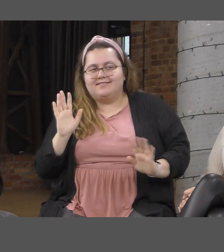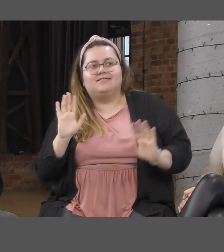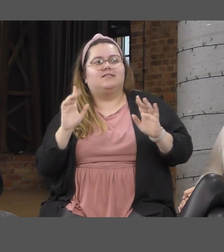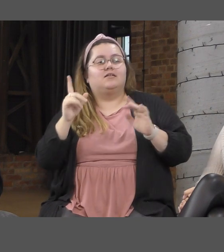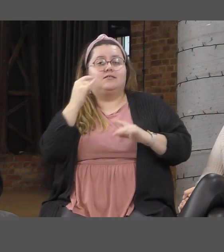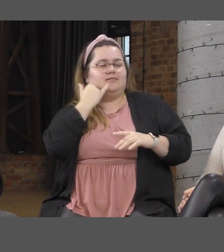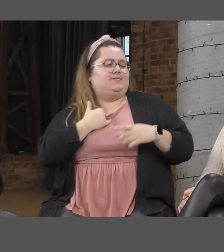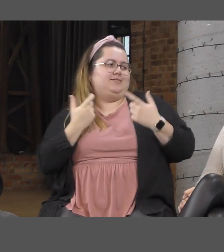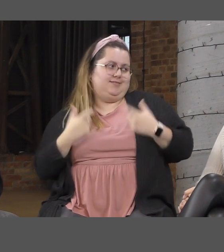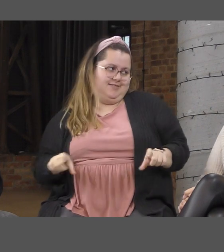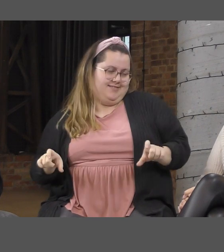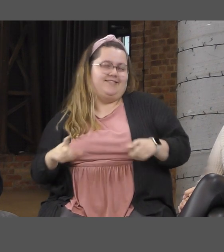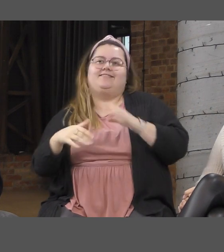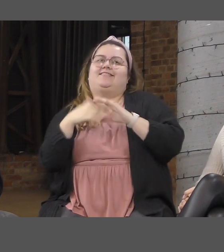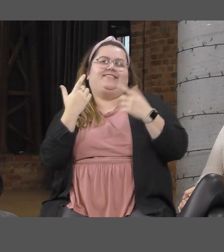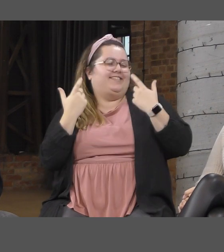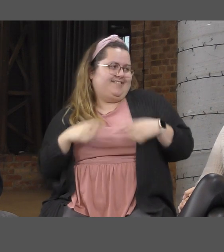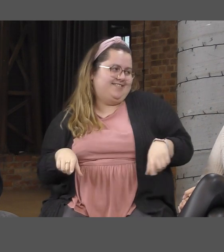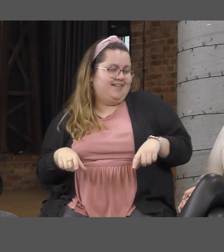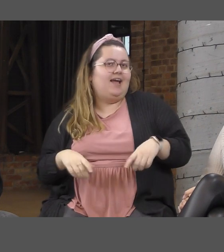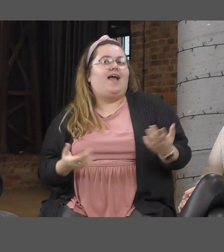But before that, nothing on the news.